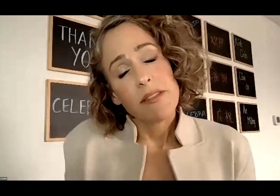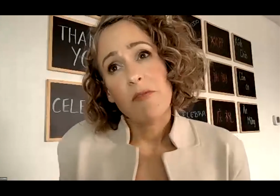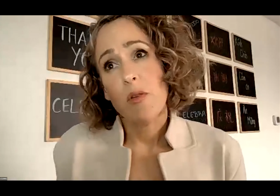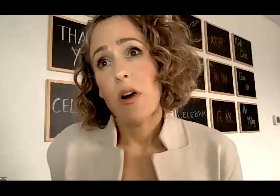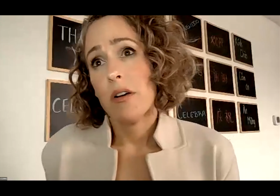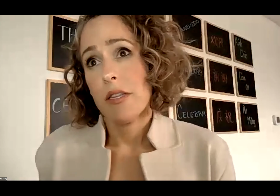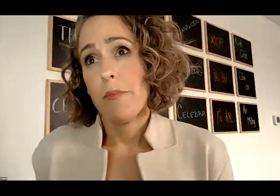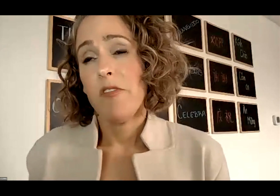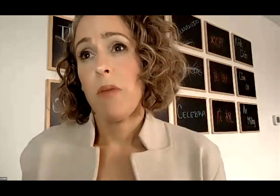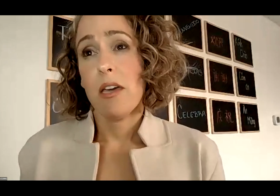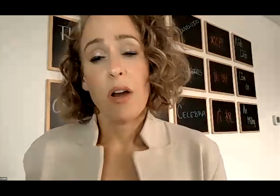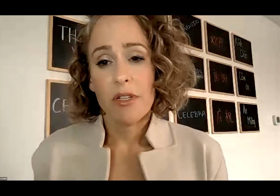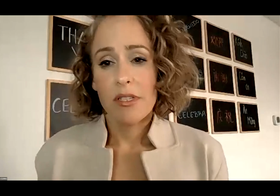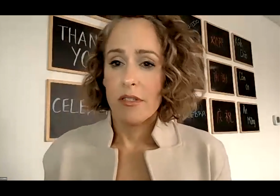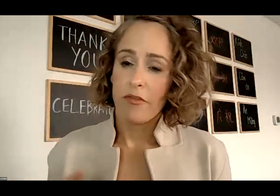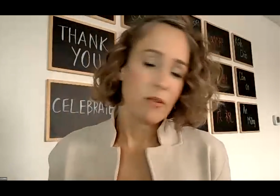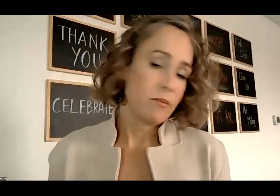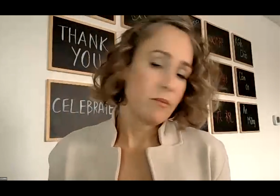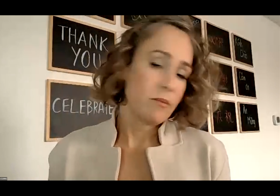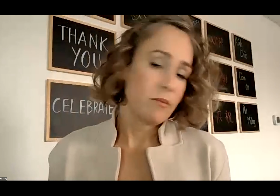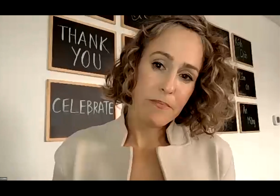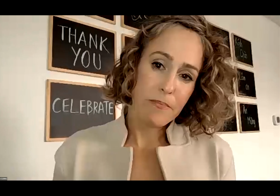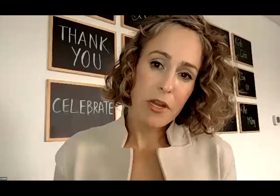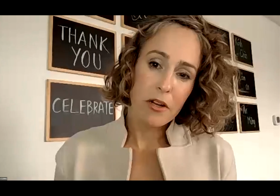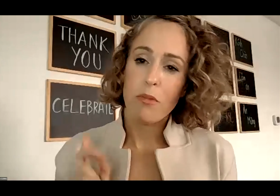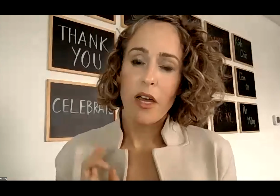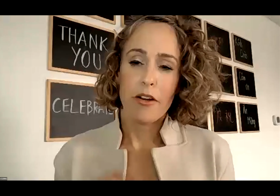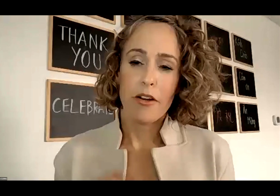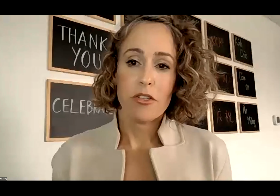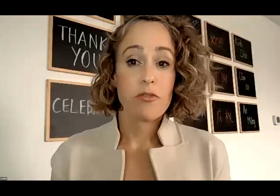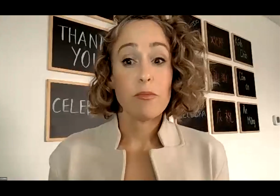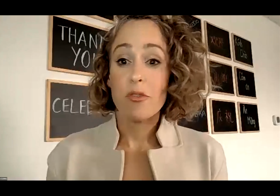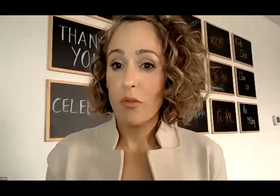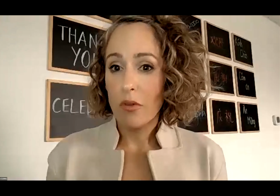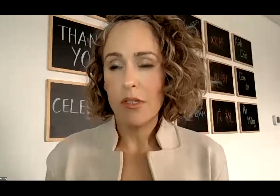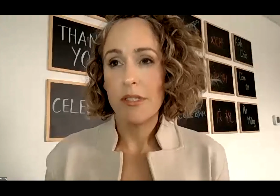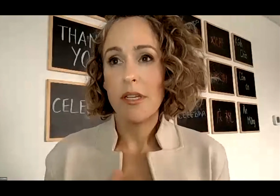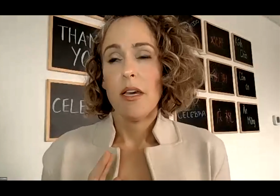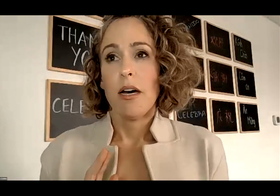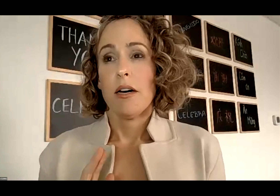But some of you are, some of you might get references from medical providers, from schools.